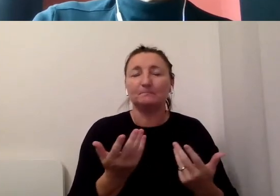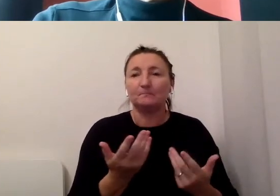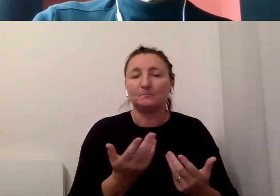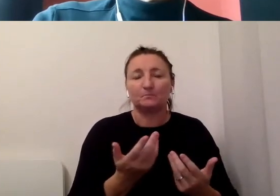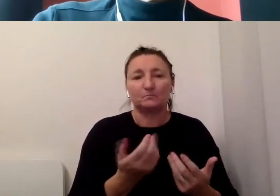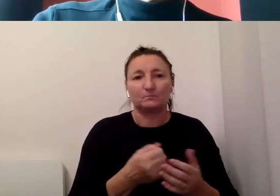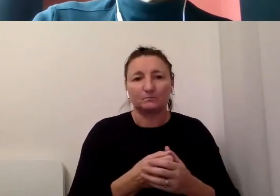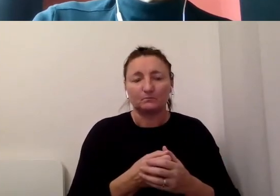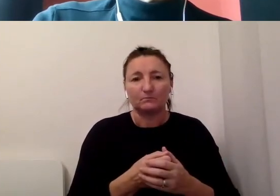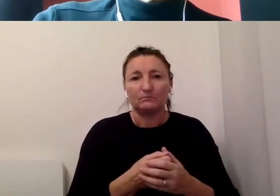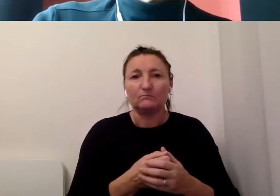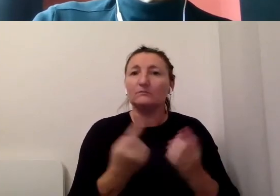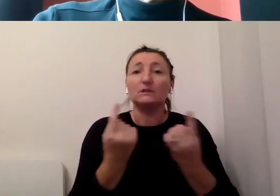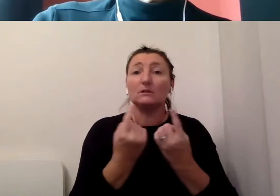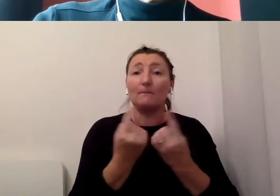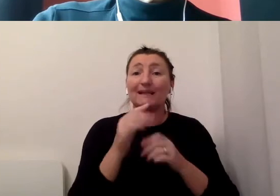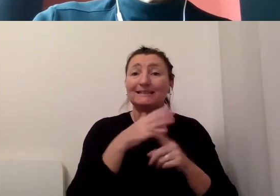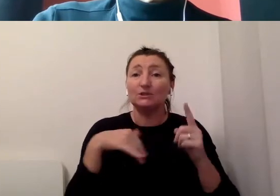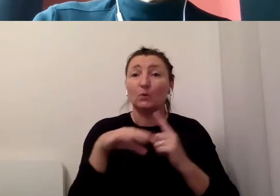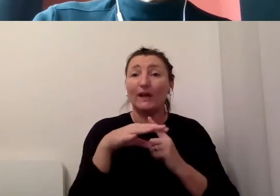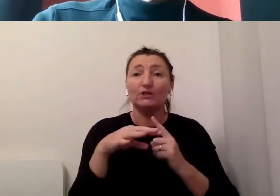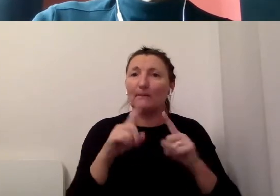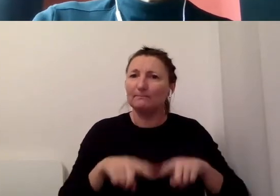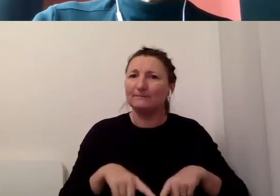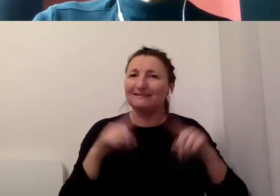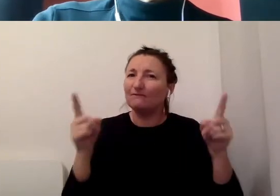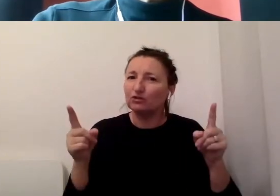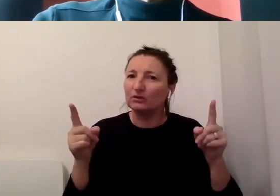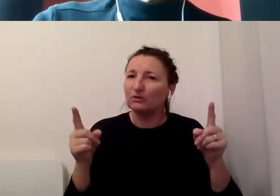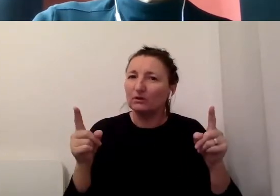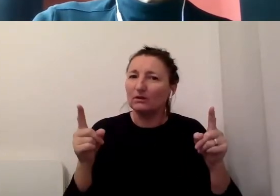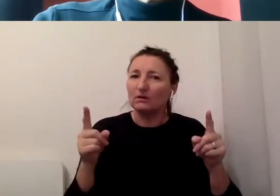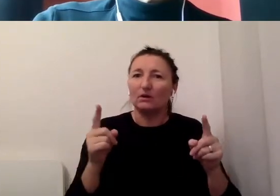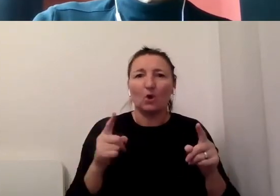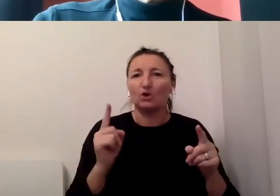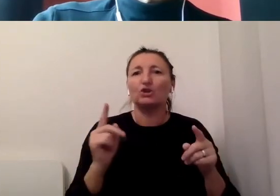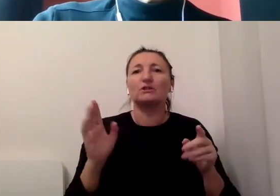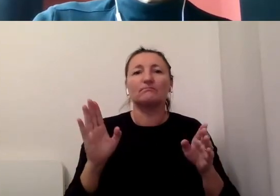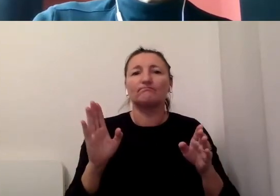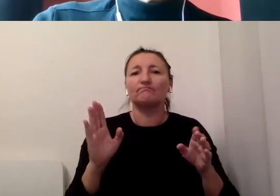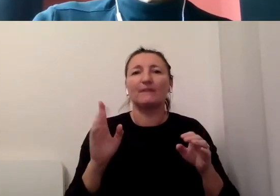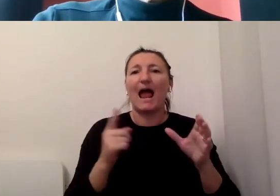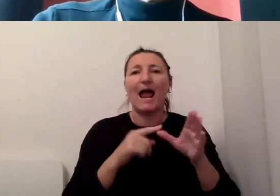a bit different from from just GCSE, A level, University, or if you wanted to go that route,